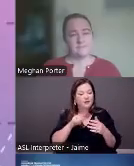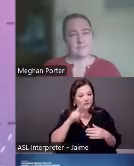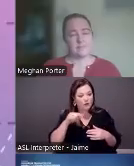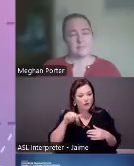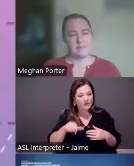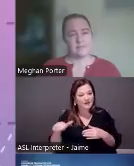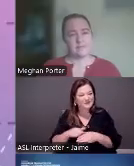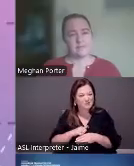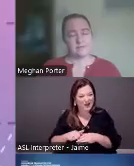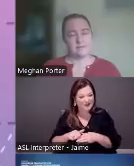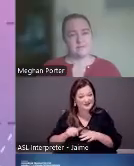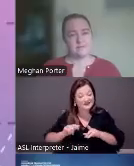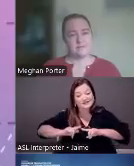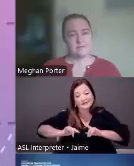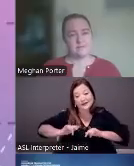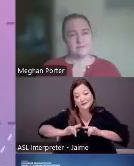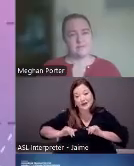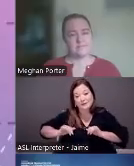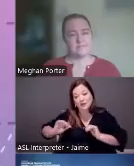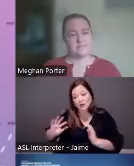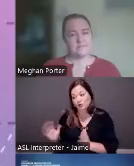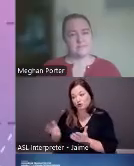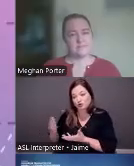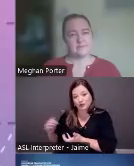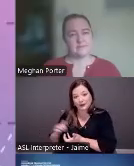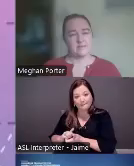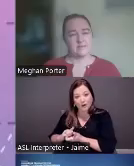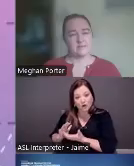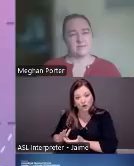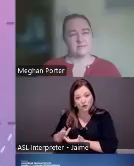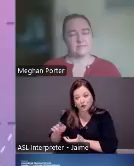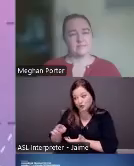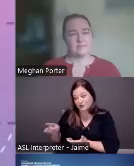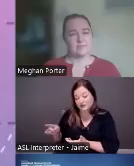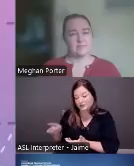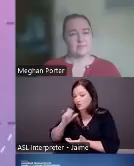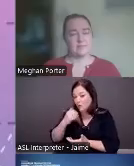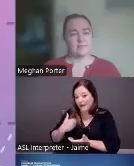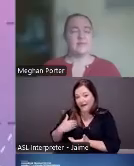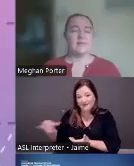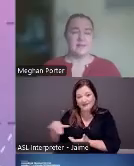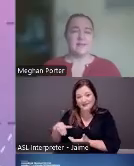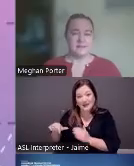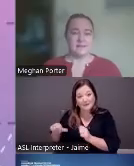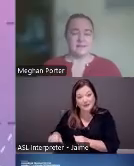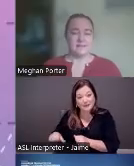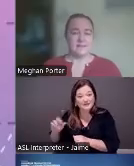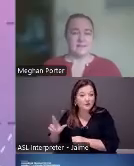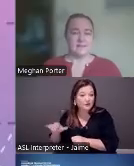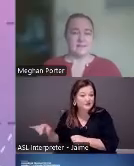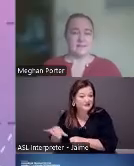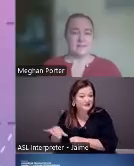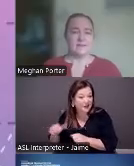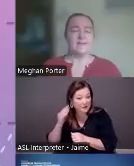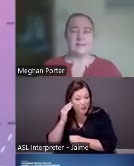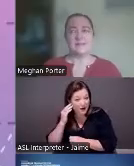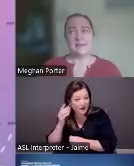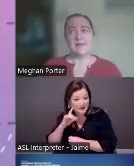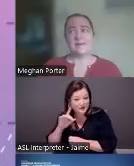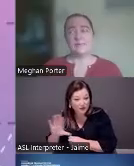while also encouraging partners who might not have the same capacity or awareness when developing their social media?" Yeah.